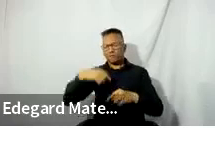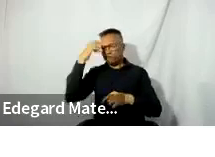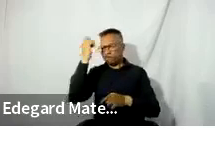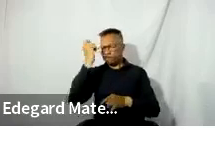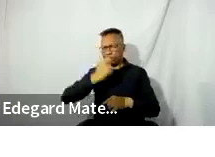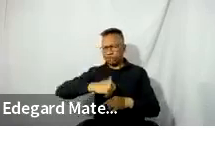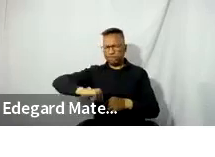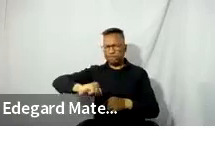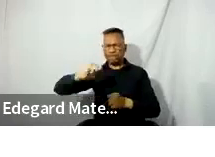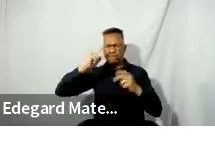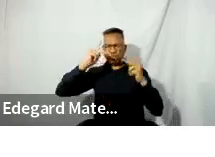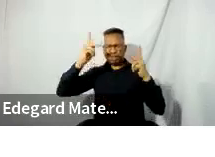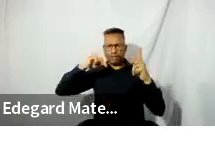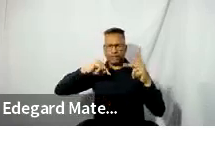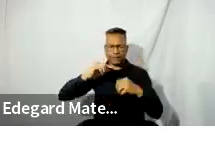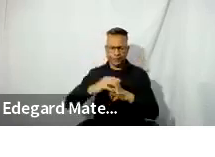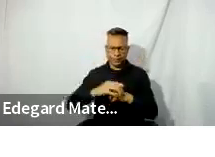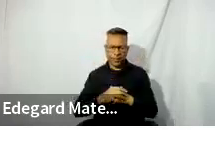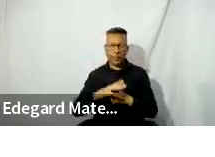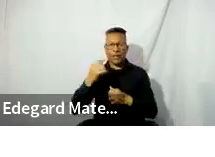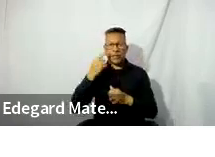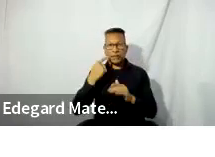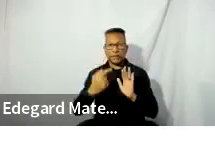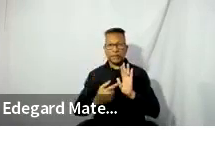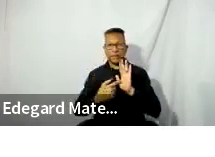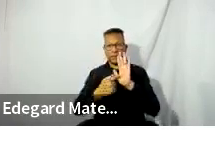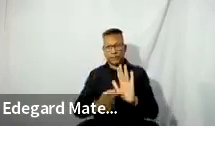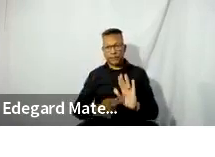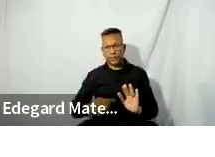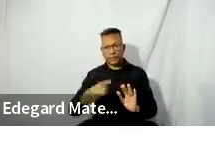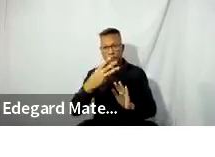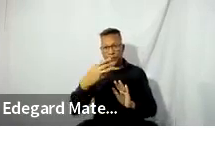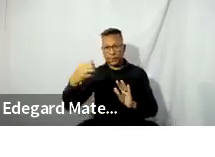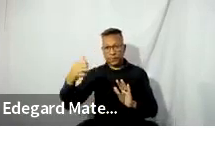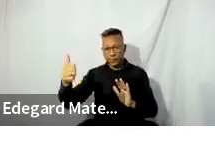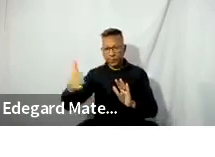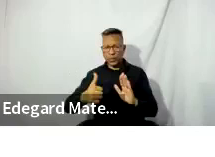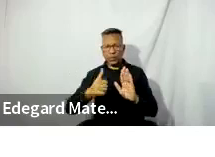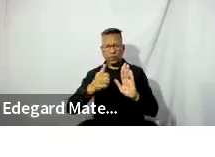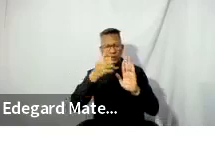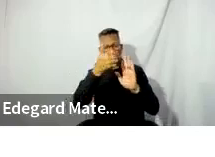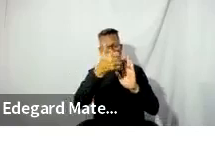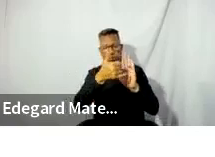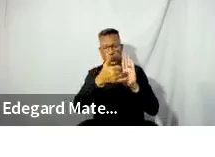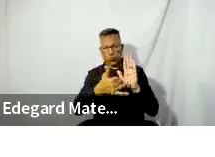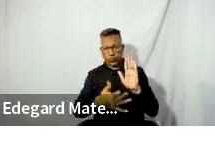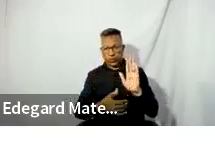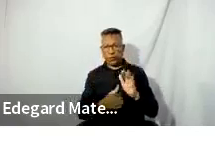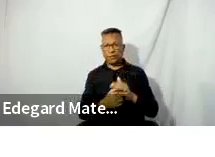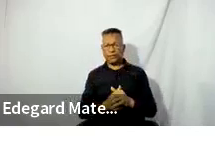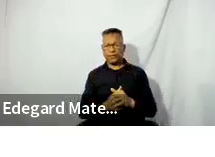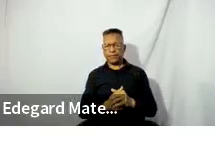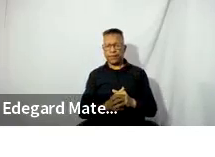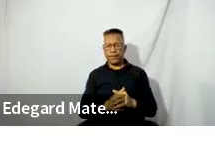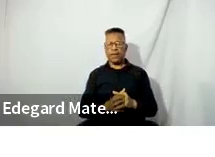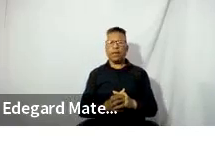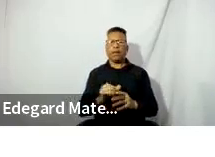actually, it actually, it did appear in n 1931, n 1931, originally in a 1931, originally in a monograph